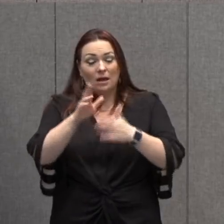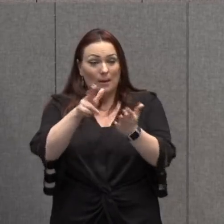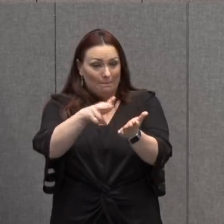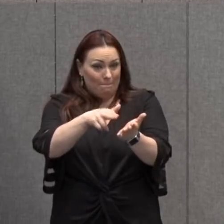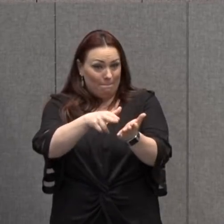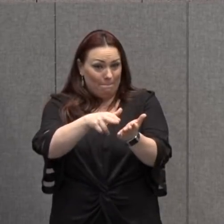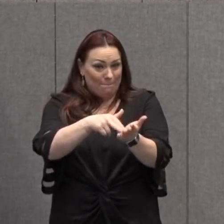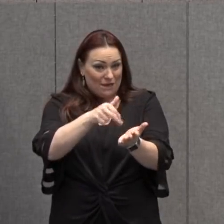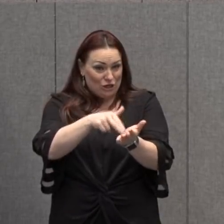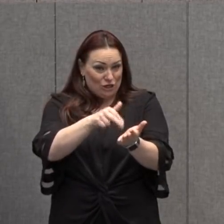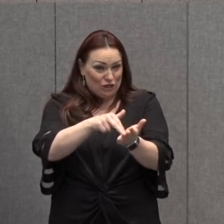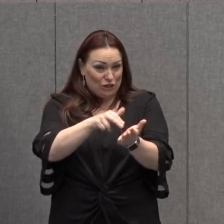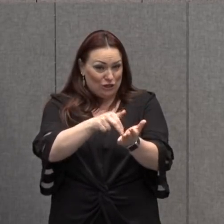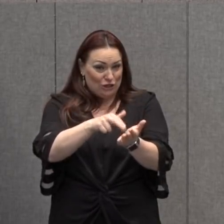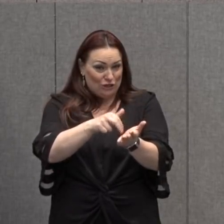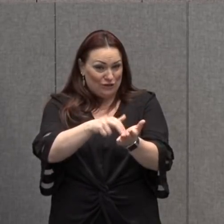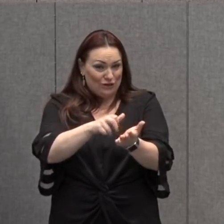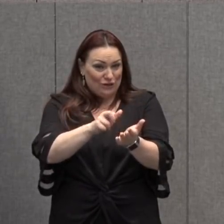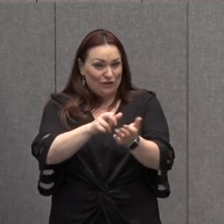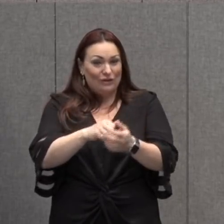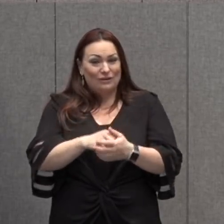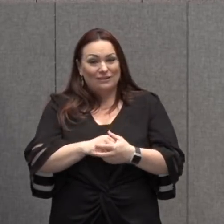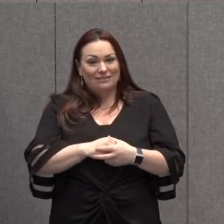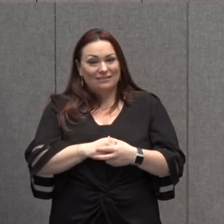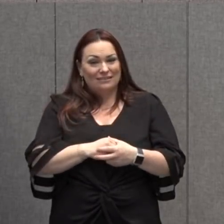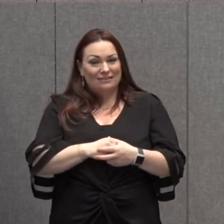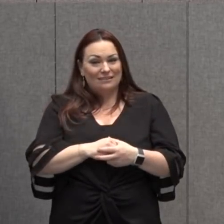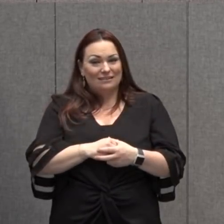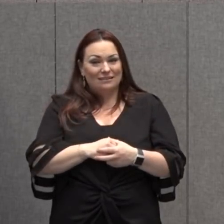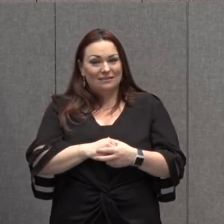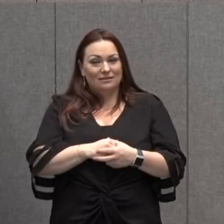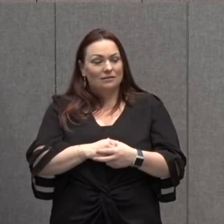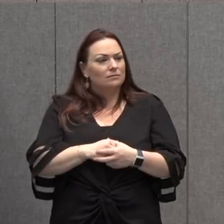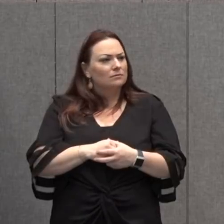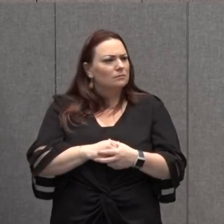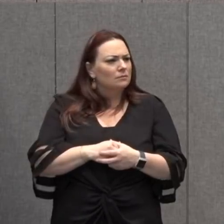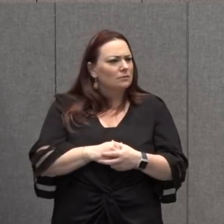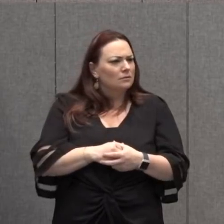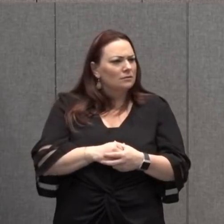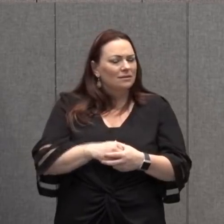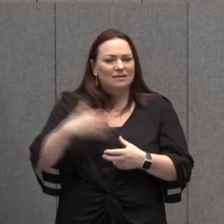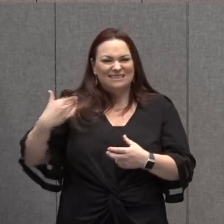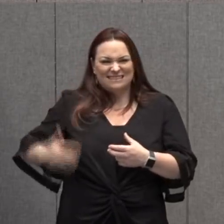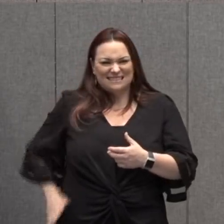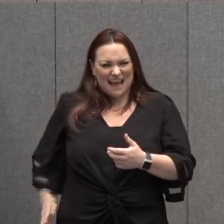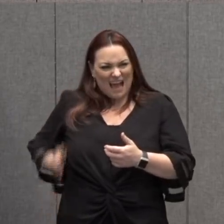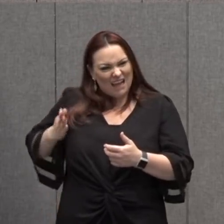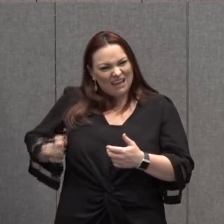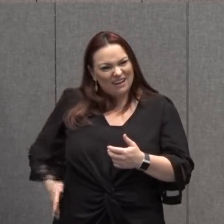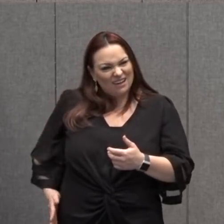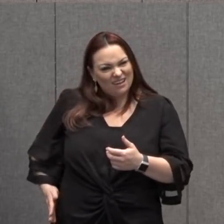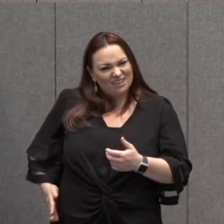Ah, there's one from our past. And side. Butter side? Butter side. - That'd be like if we had toast,